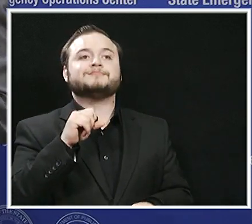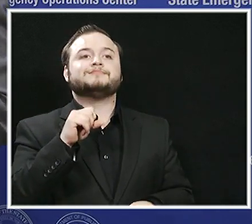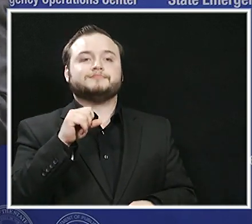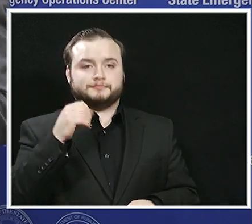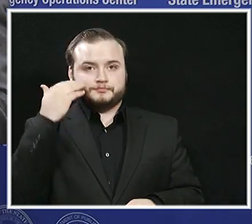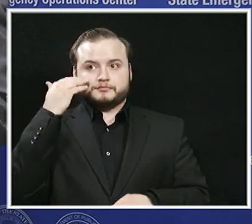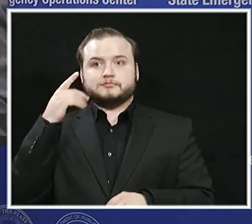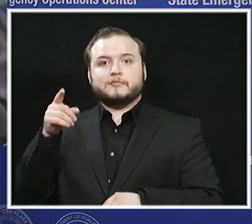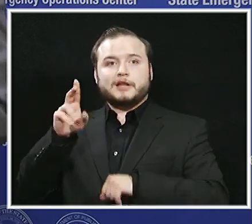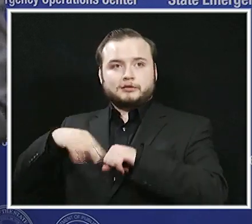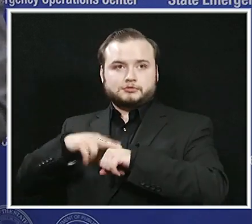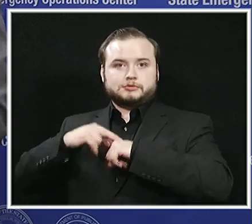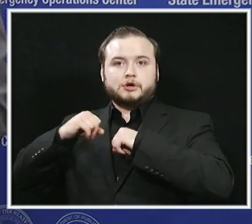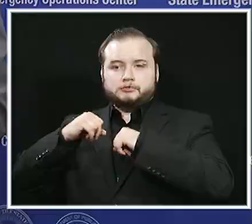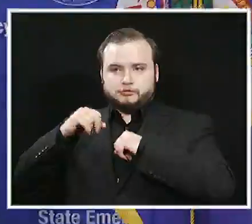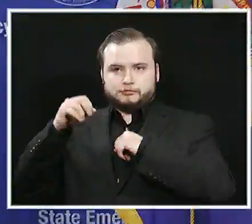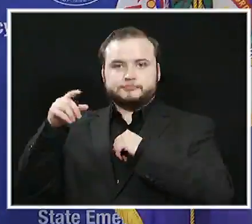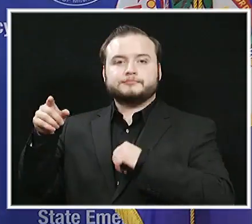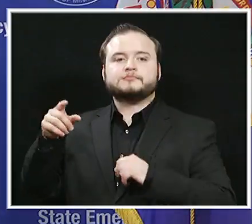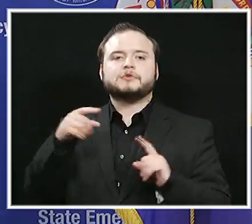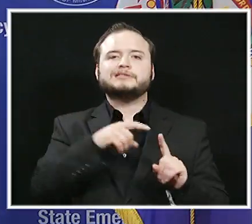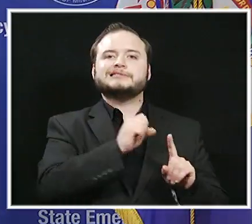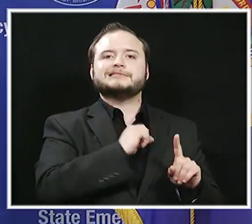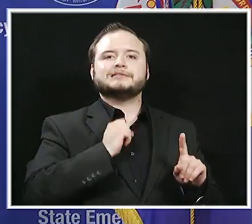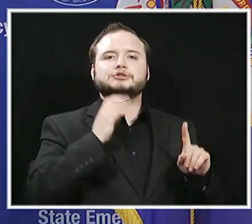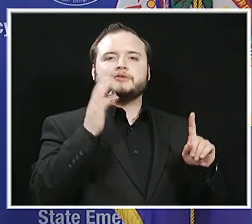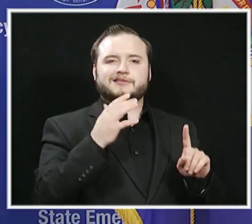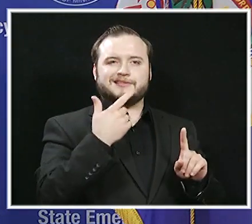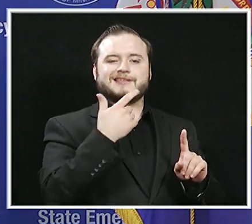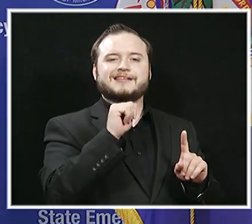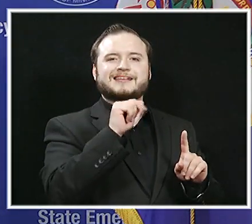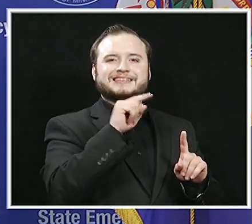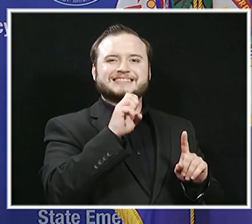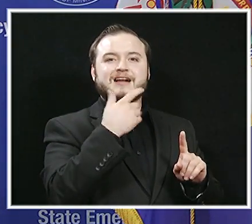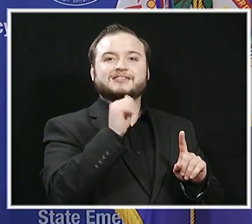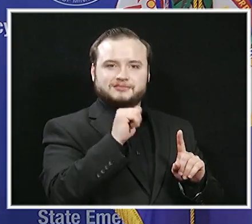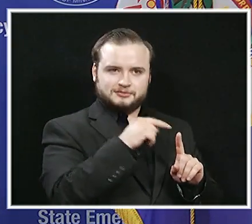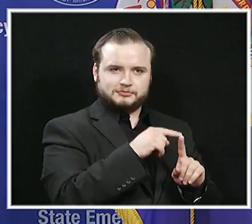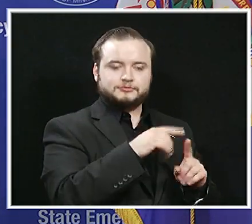Oh, I'm super concerned, senator Gazelka can be sure I know something about the National Guard, and Senator